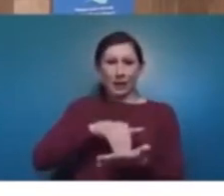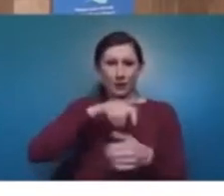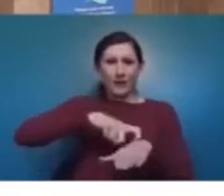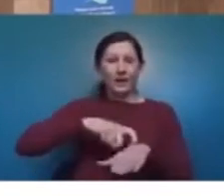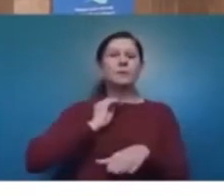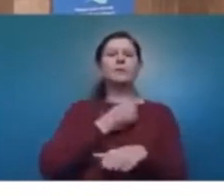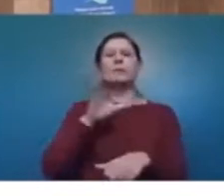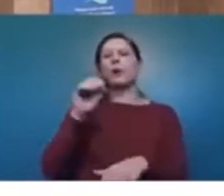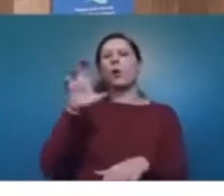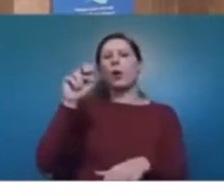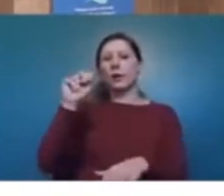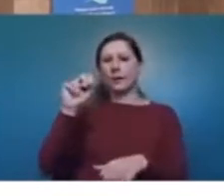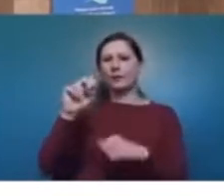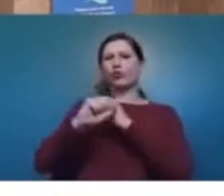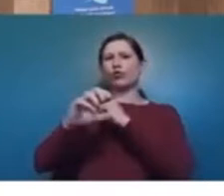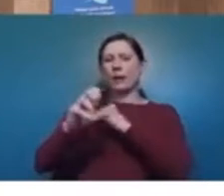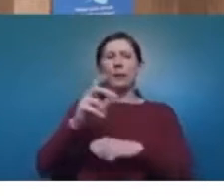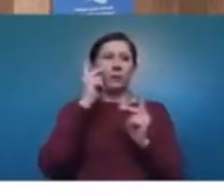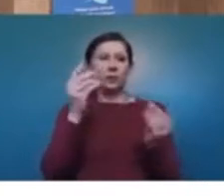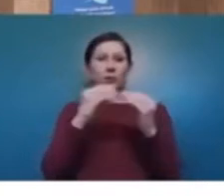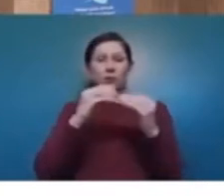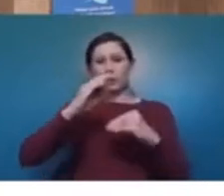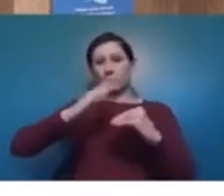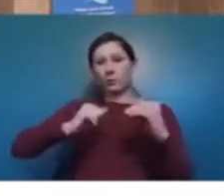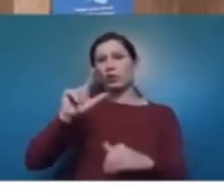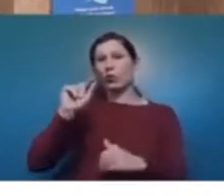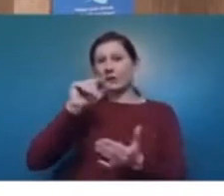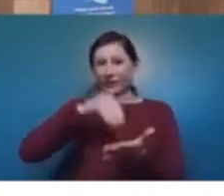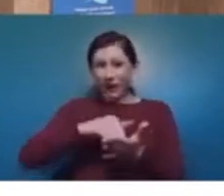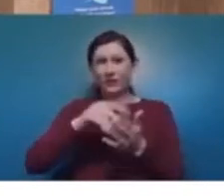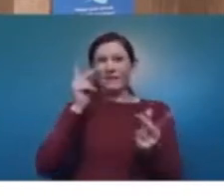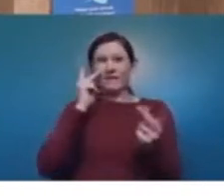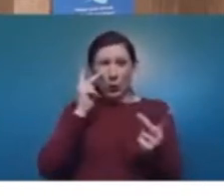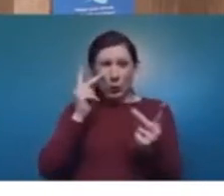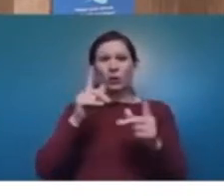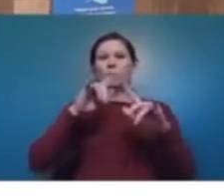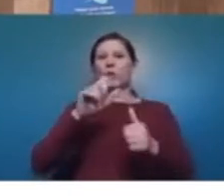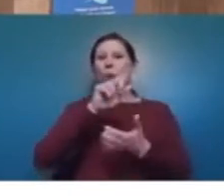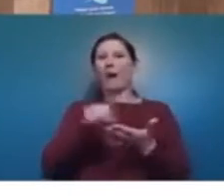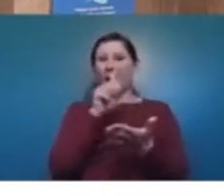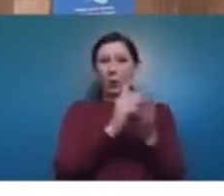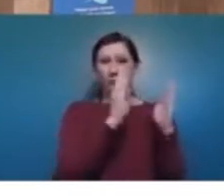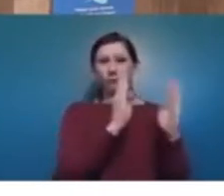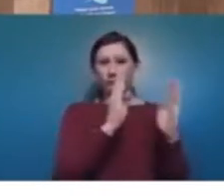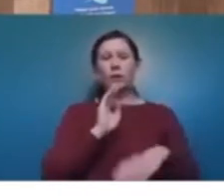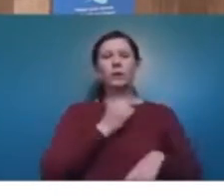quaranstreams consistently see more than 20,000 views during each hour session. Our Facebook followers have also